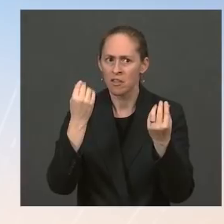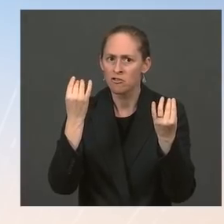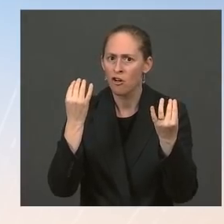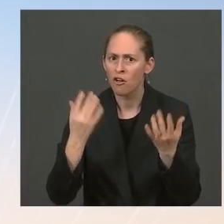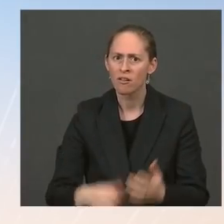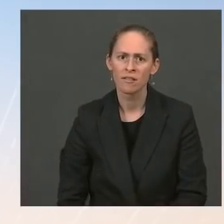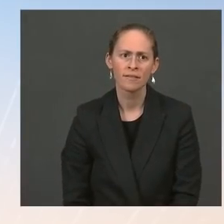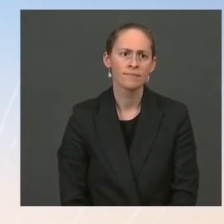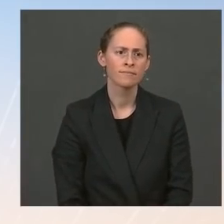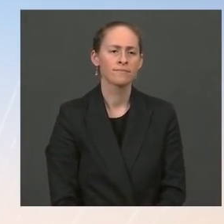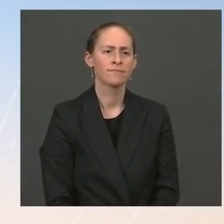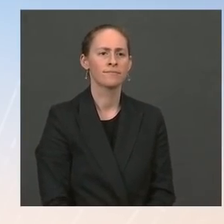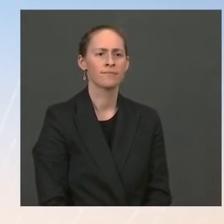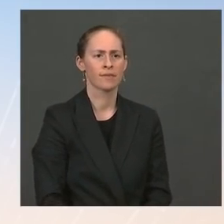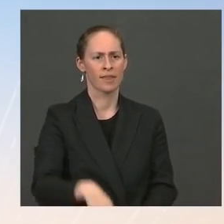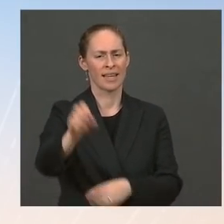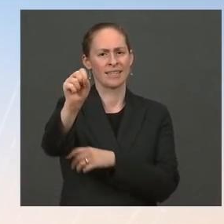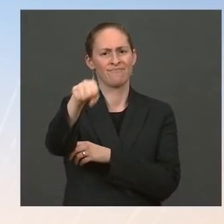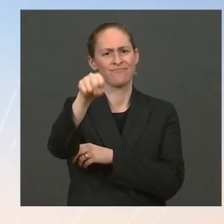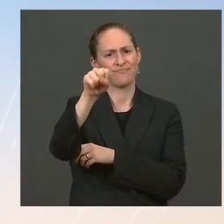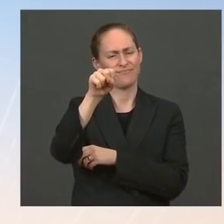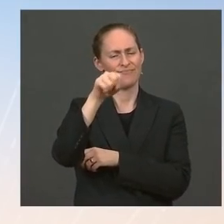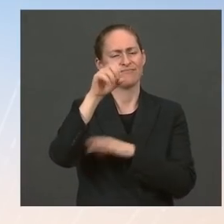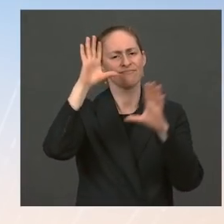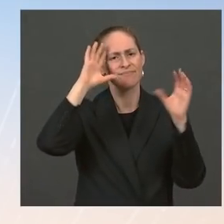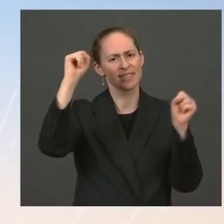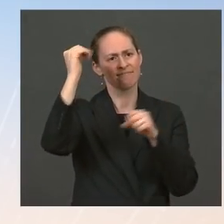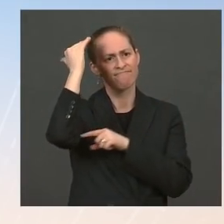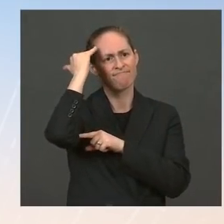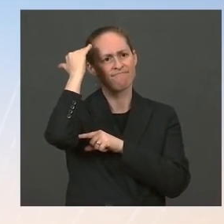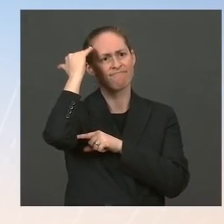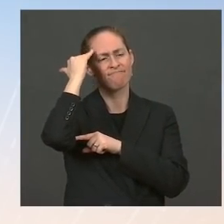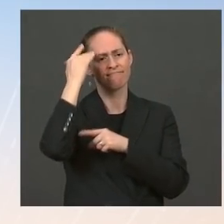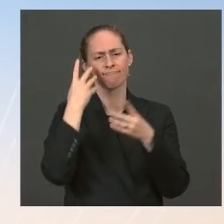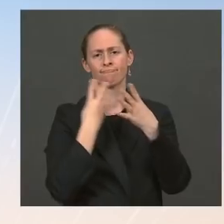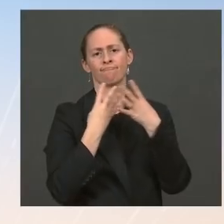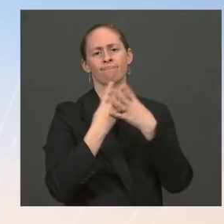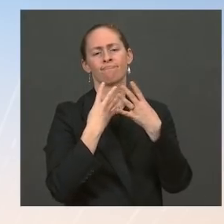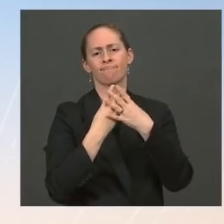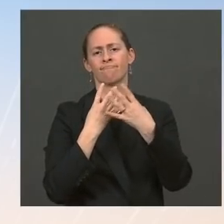as currently implemented, is consistent with the values that are fundamental to our sense of justice and fairness.